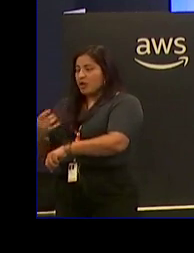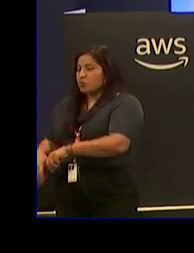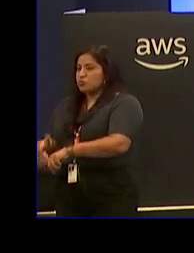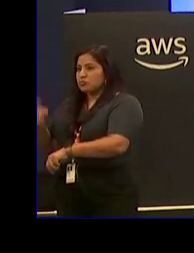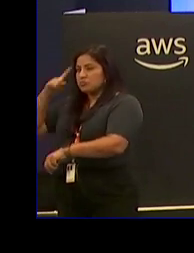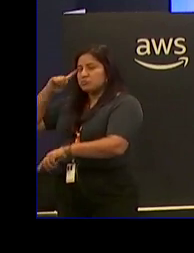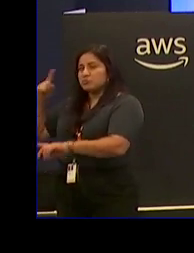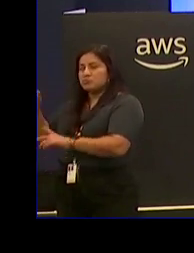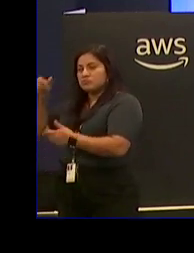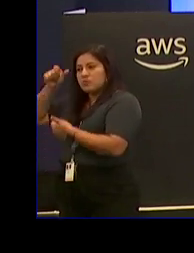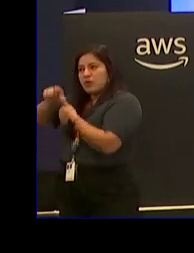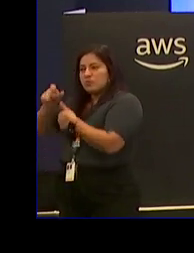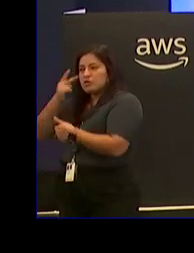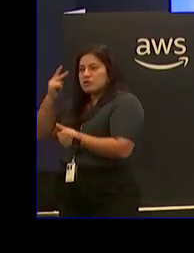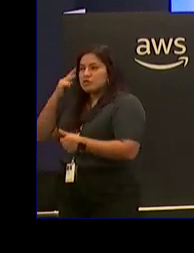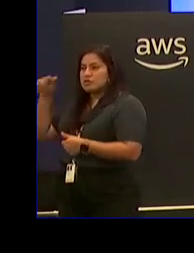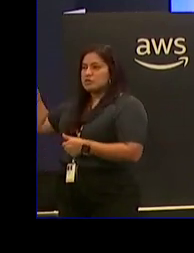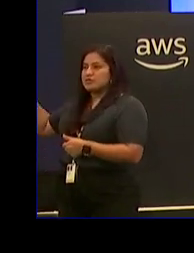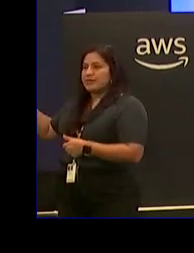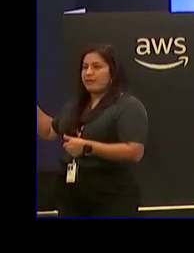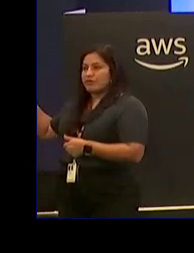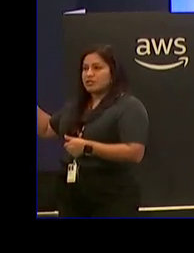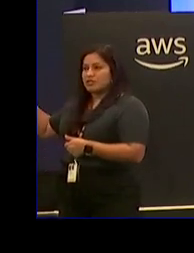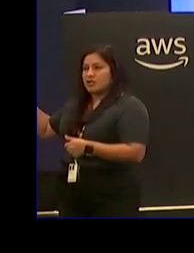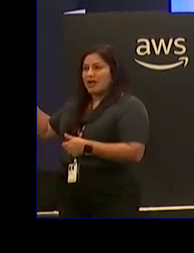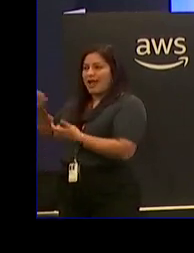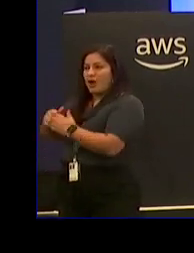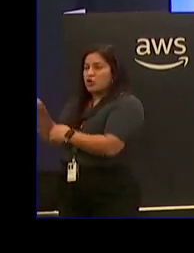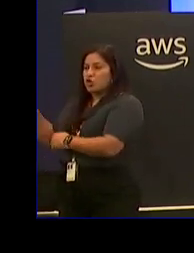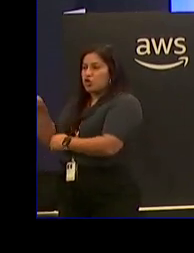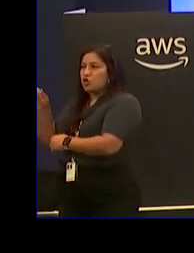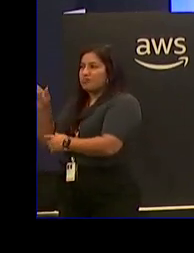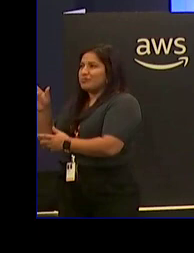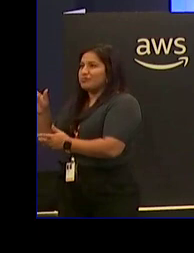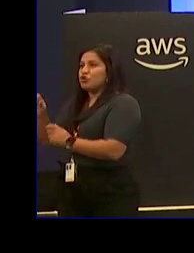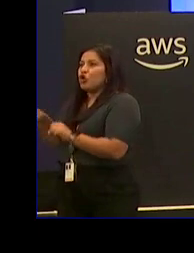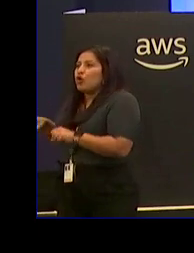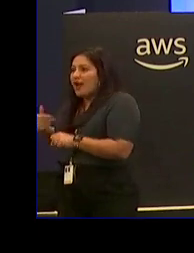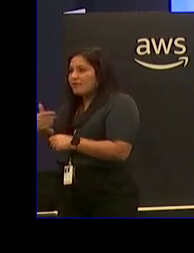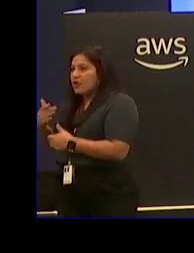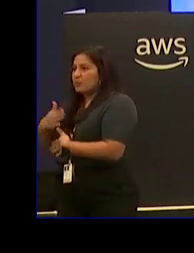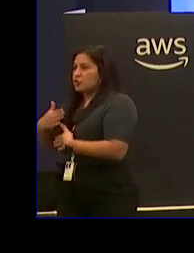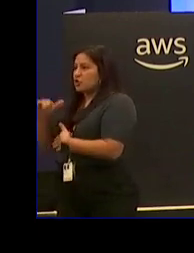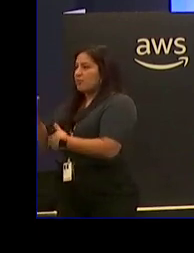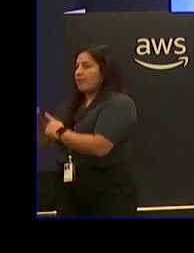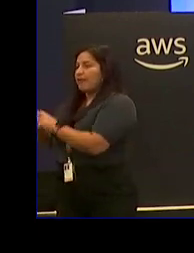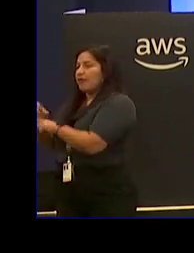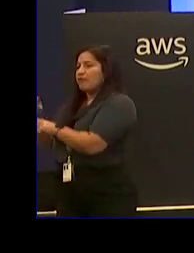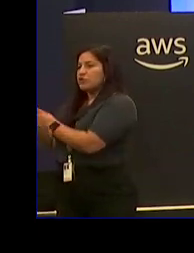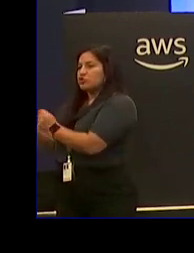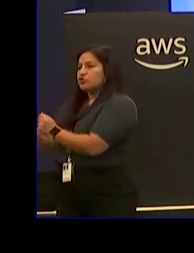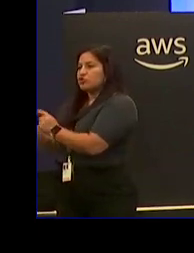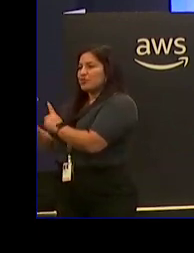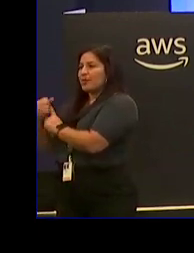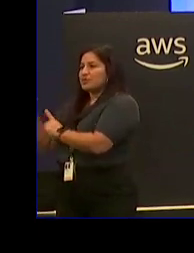and how he could appreciate a solution that's based on capturing users' eye gaze